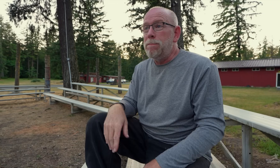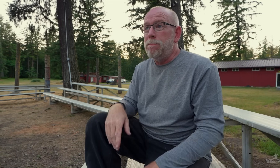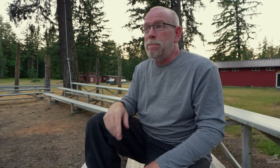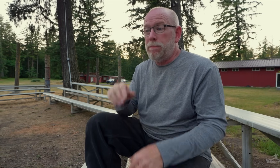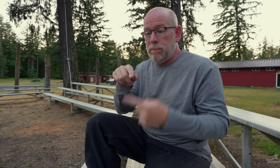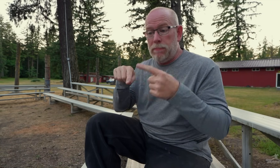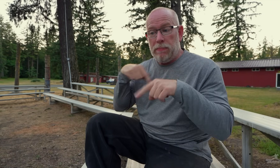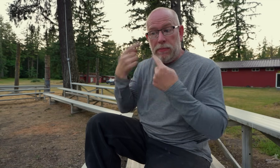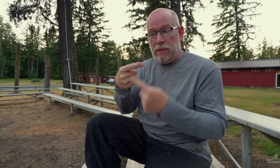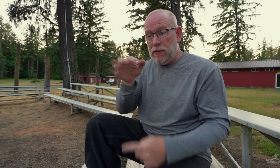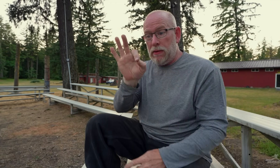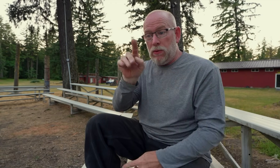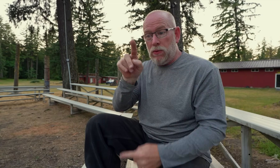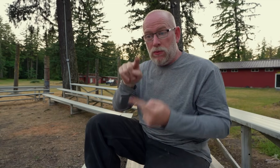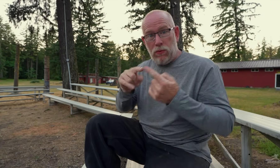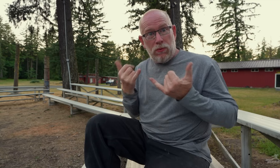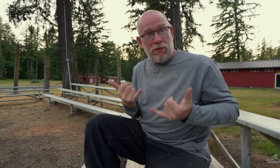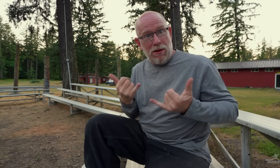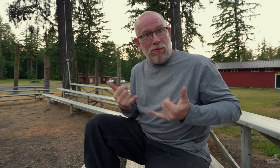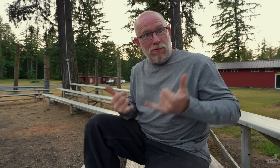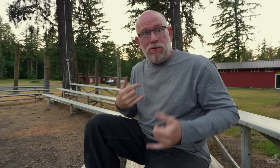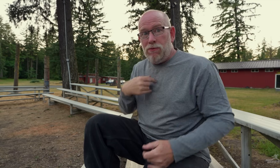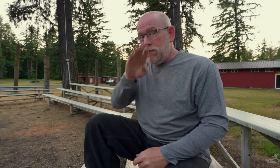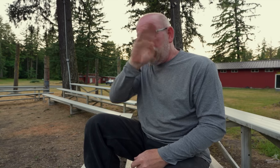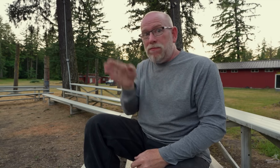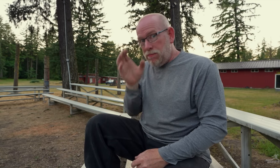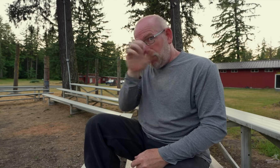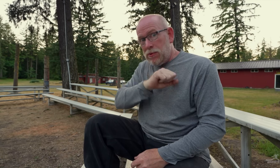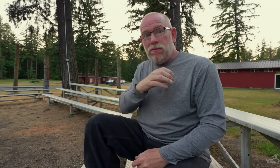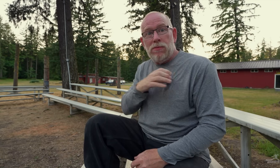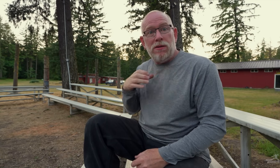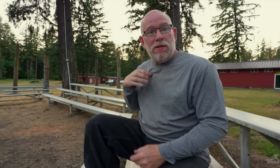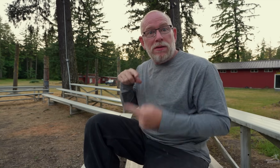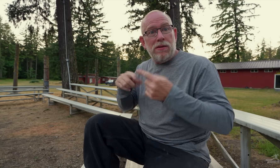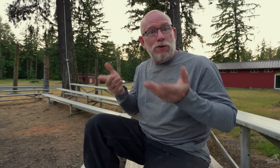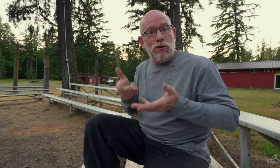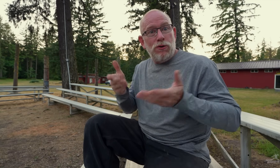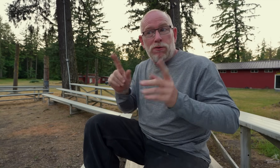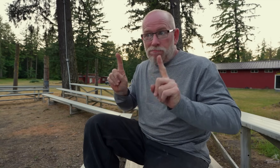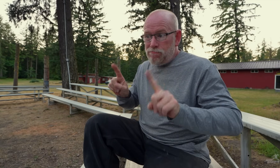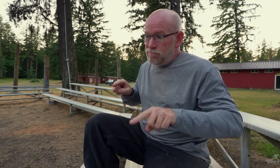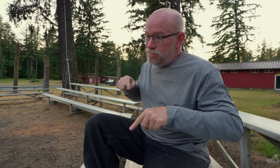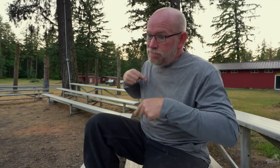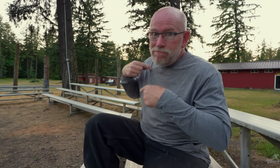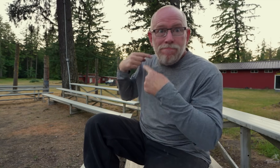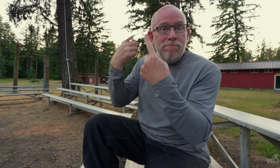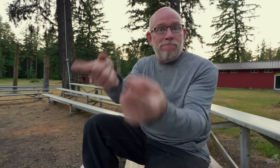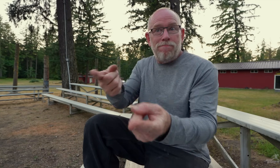From 1991 until now, I’ve never missed a committee meeting.